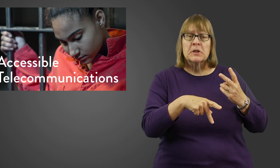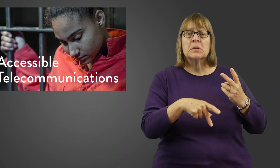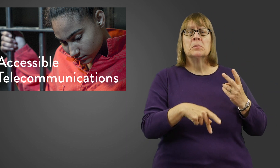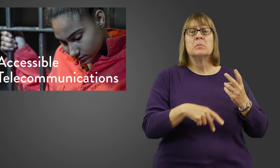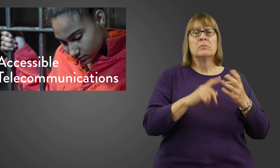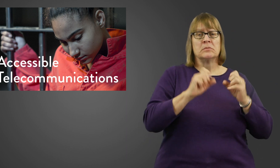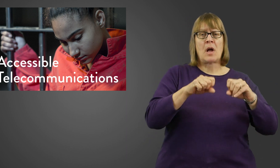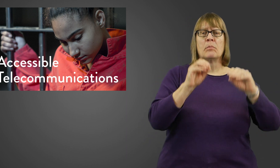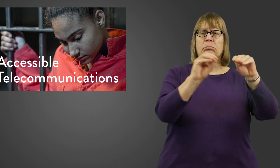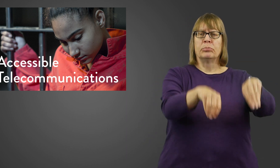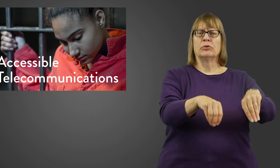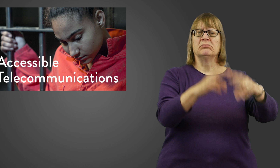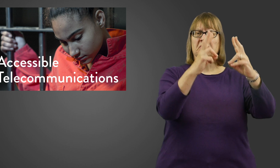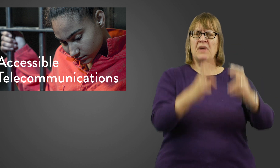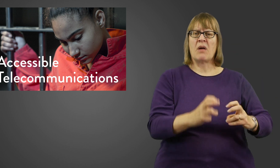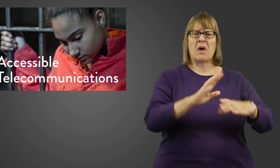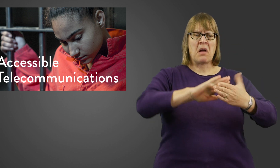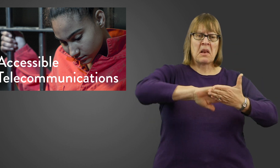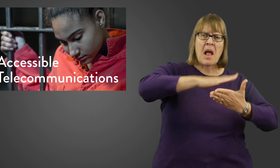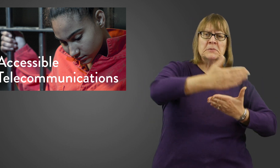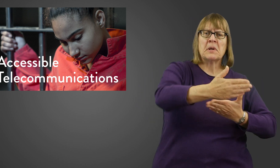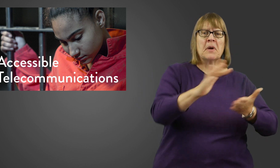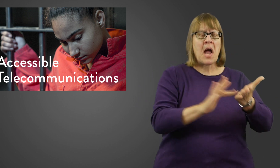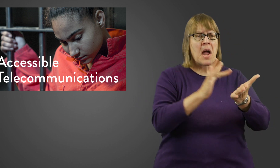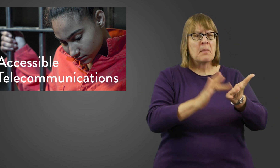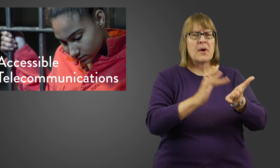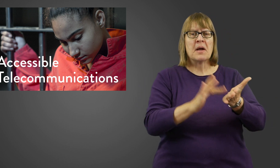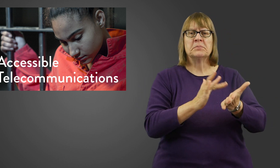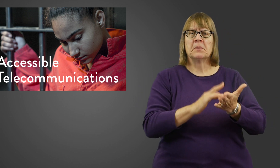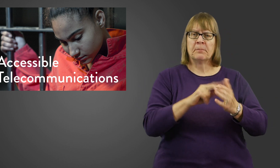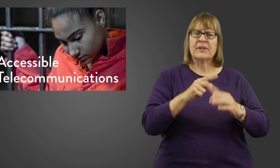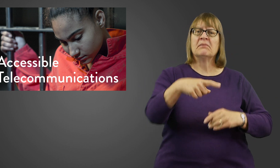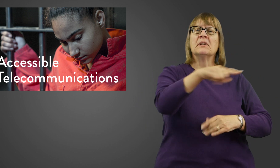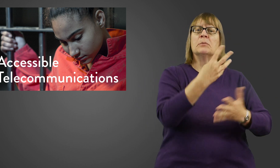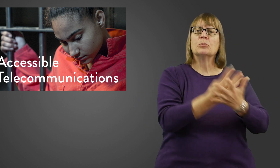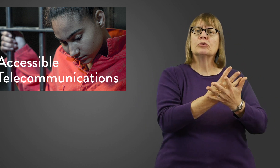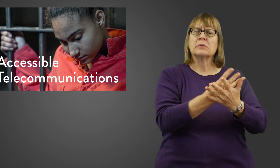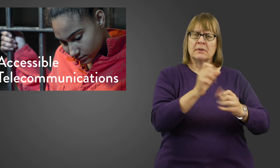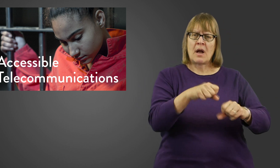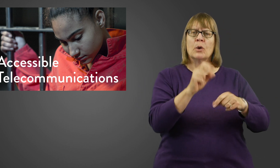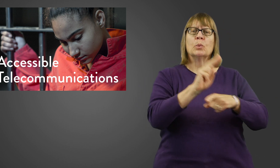Captioned phone and videophone software can be downloaded onto laptops or tablets